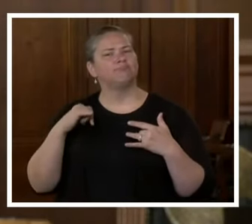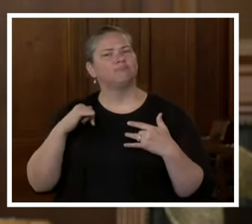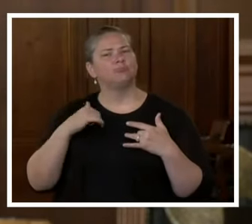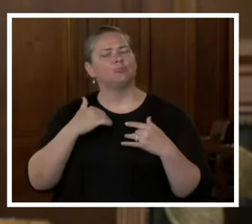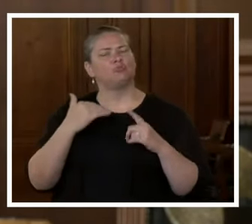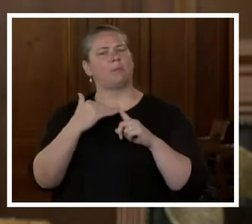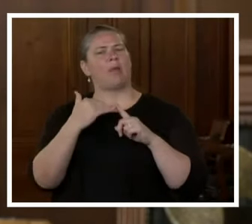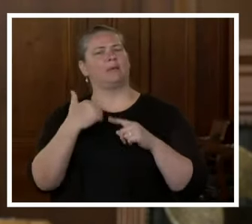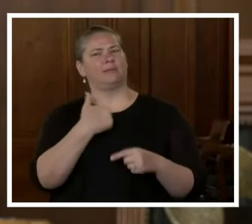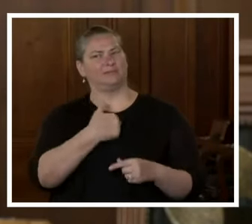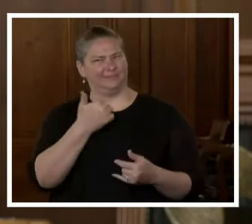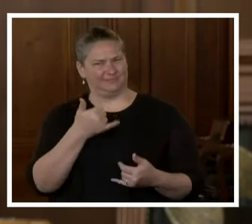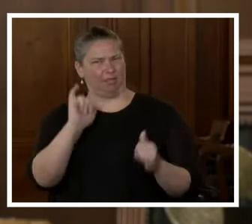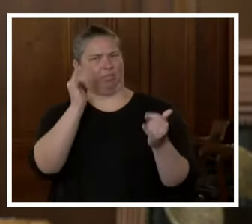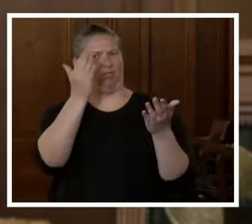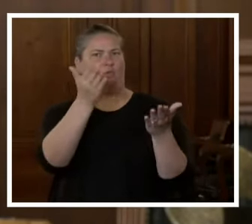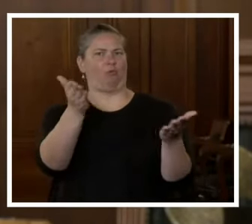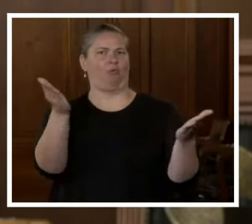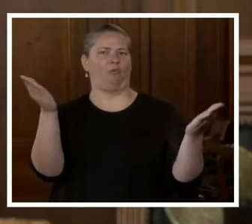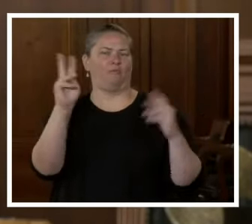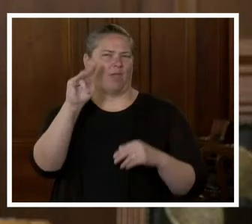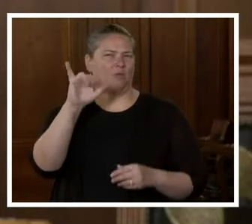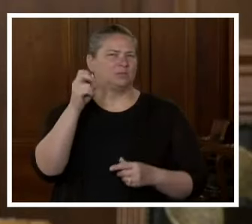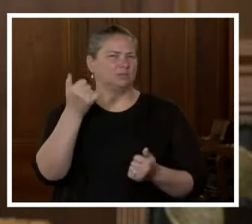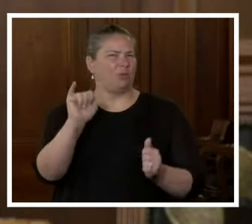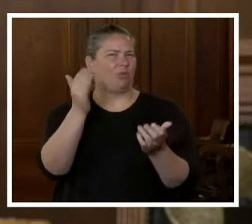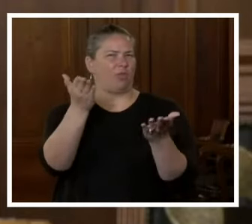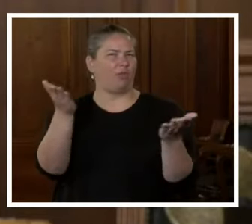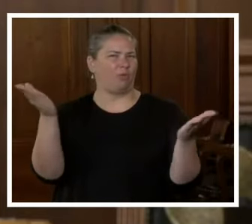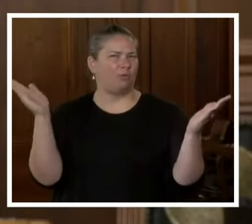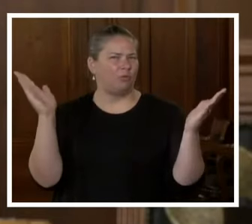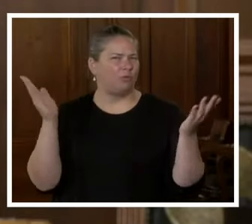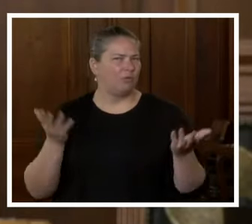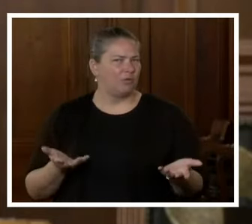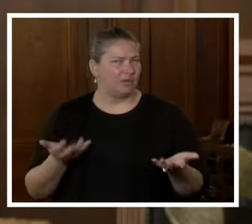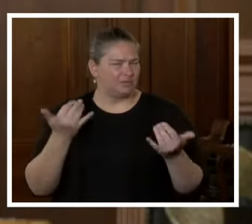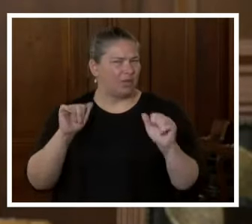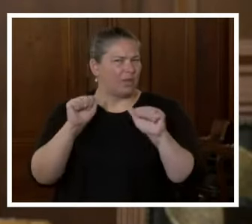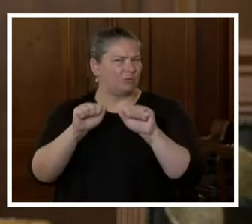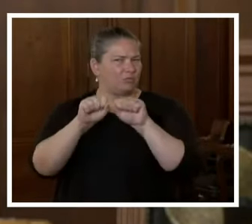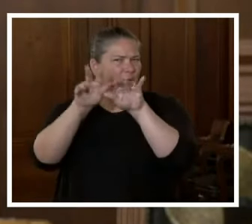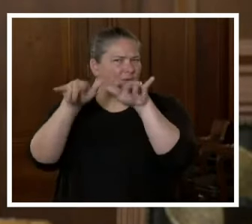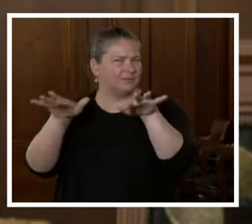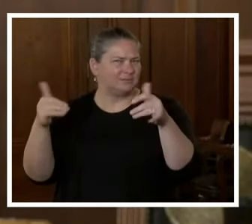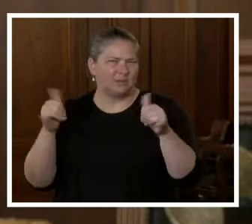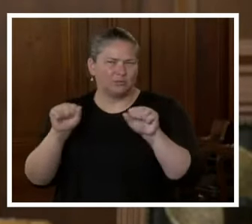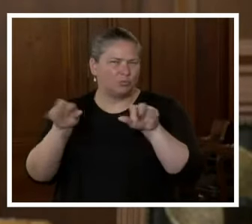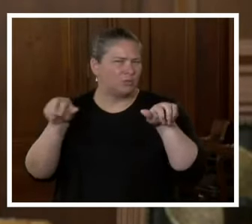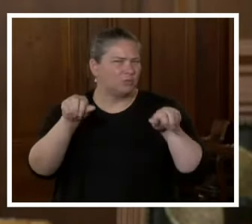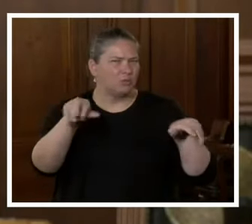THIS. I MEAN, THIS IS OUR TEST. THIS ISN'T POSITIVE. THESE ARE TOTAL NUMBER OF